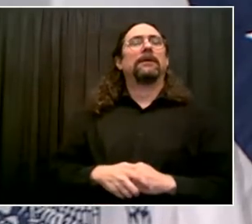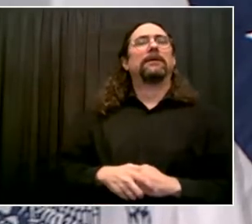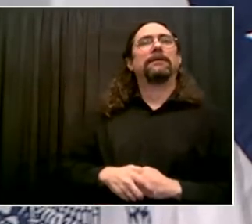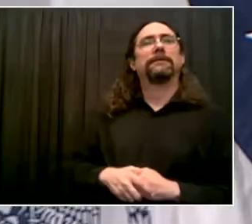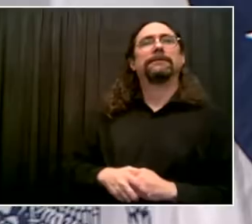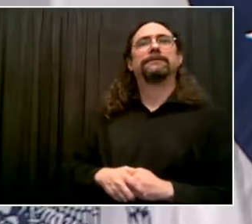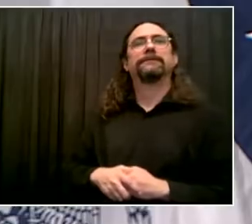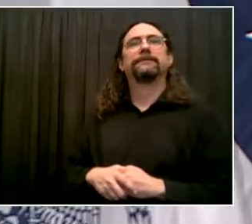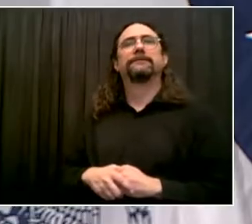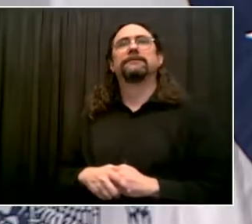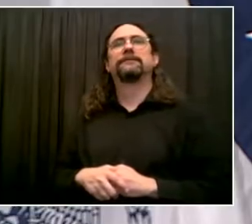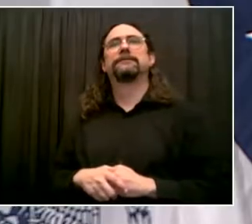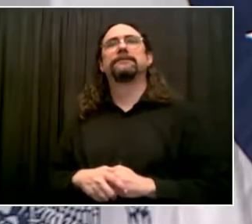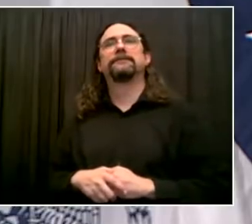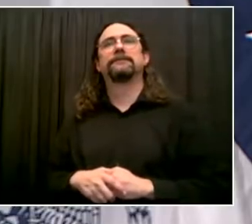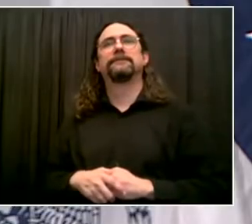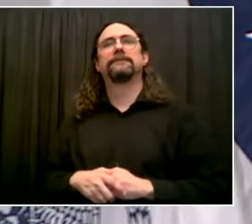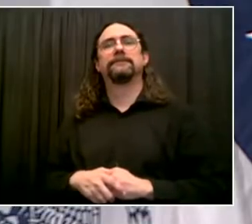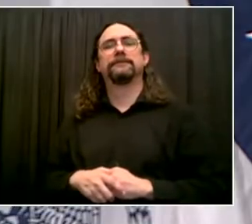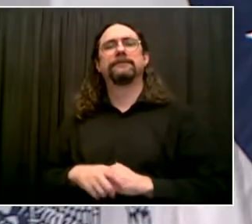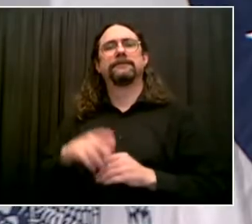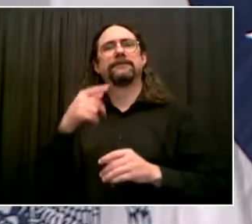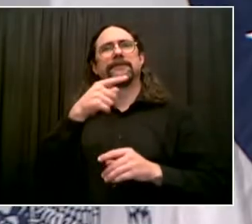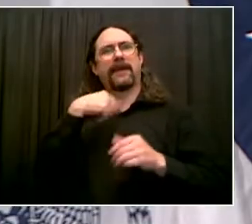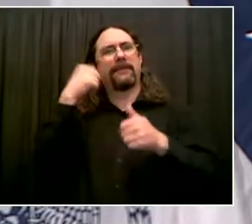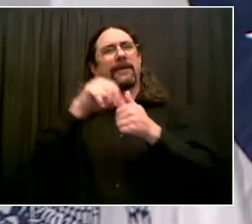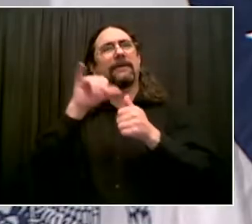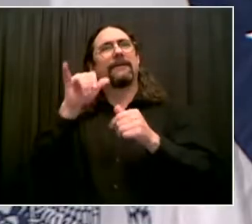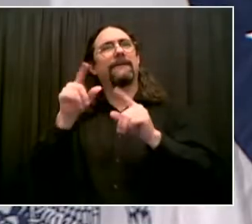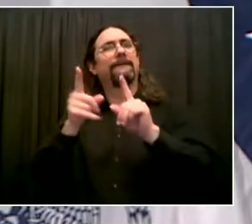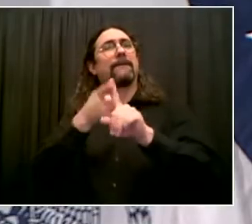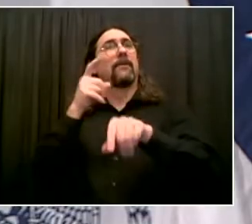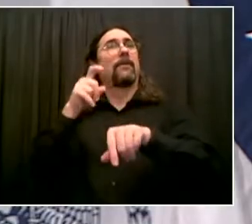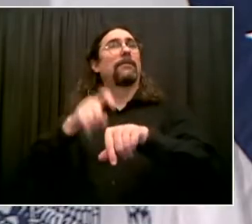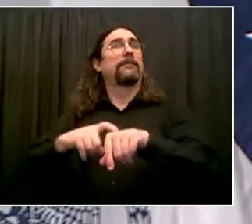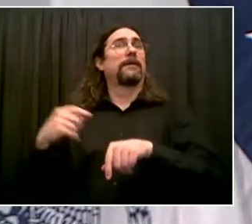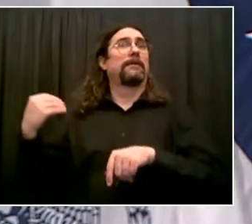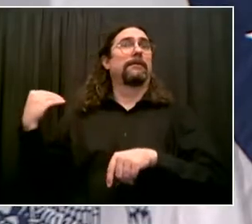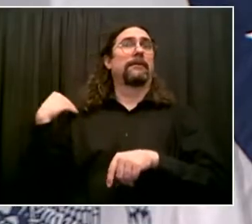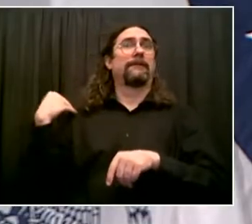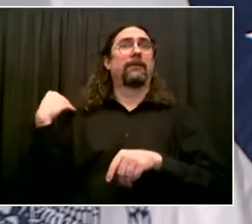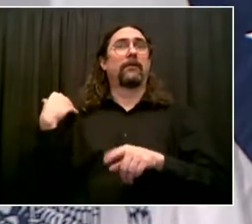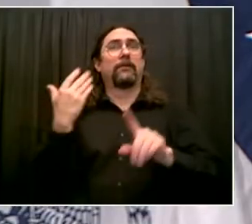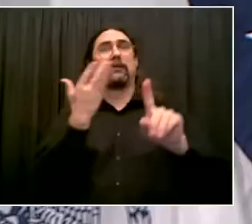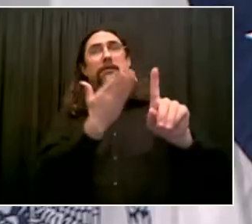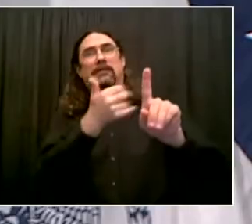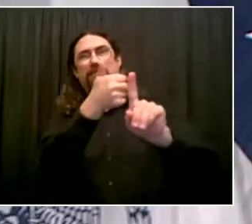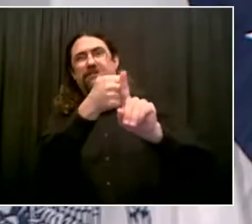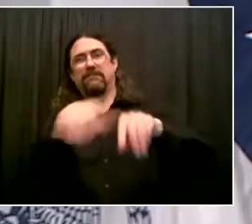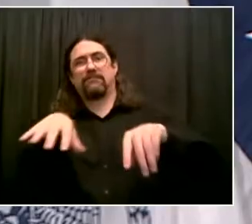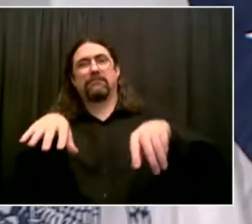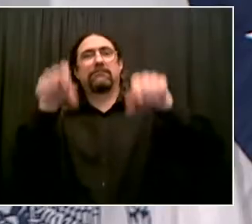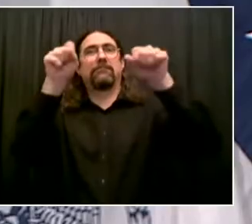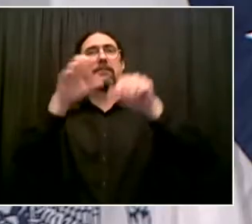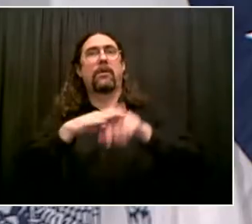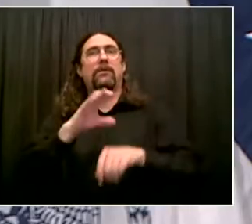THE CONGRESS MEMBER IS RIGHT. THE FIRST TIME THE NEW COUNCIL MEMBER CAME TO SEE ME IN MY OFFICE RIGHT AFTER BEING